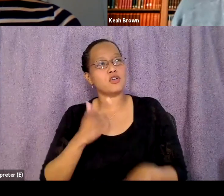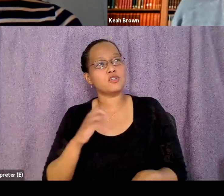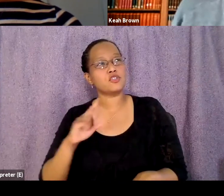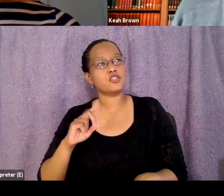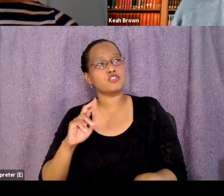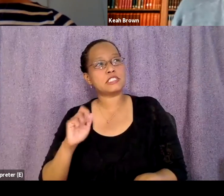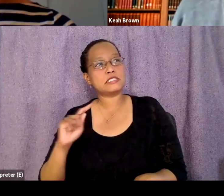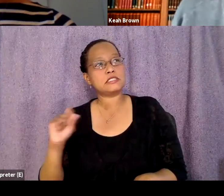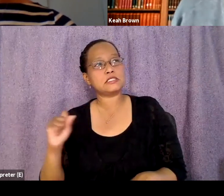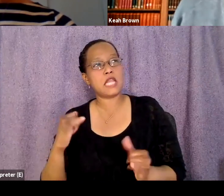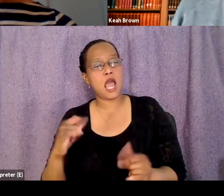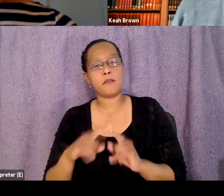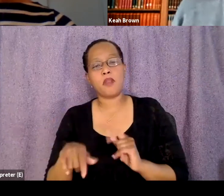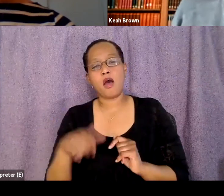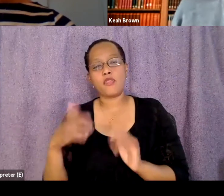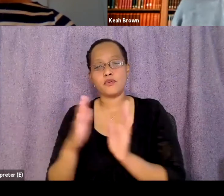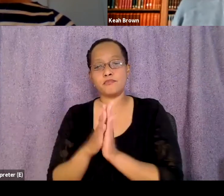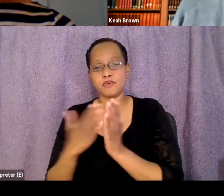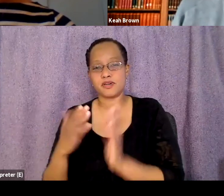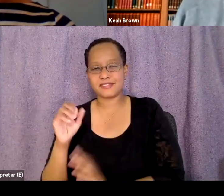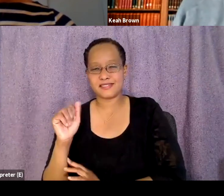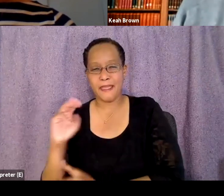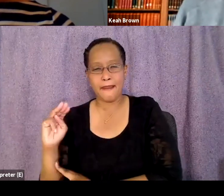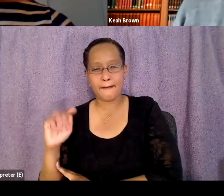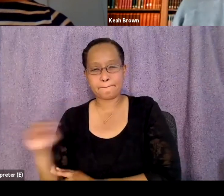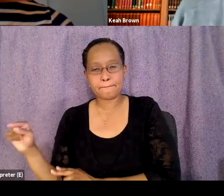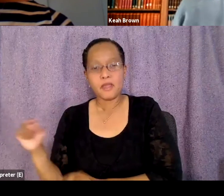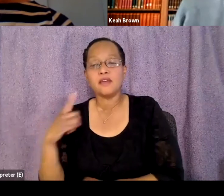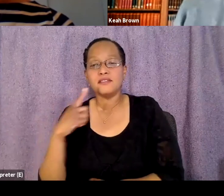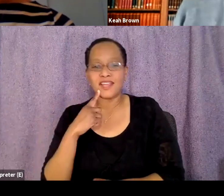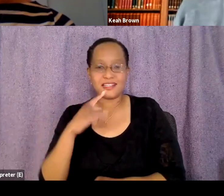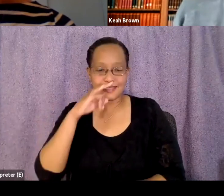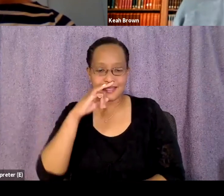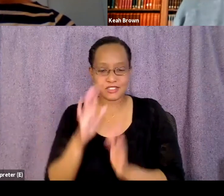Sam's Super Seats is on Goodreads please go like it it's a children's book I'm really excited about it.